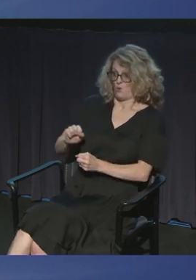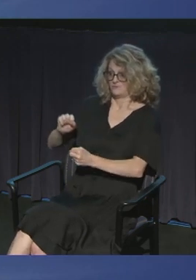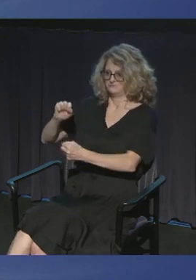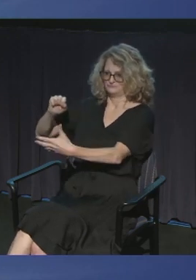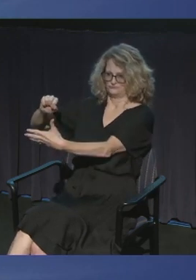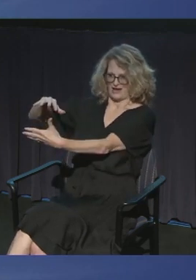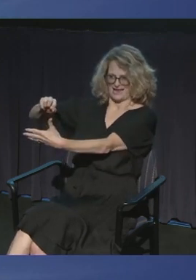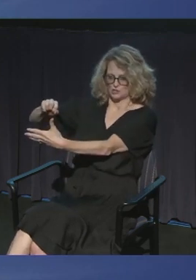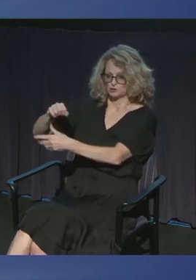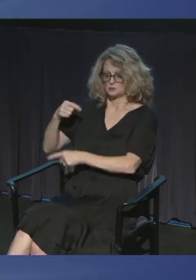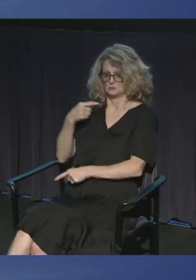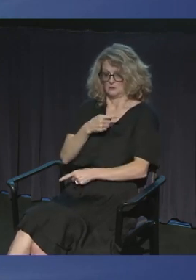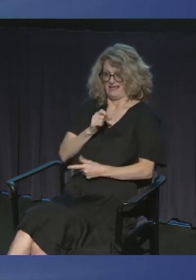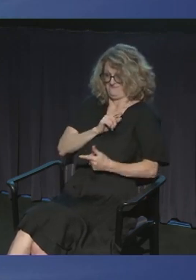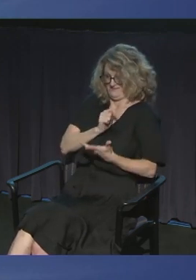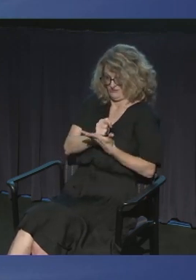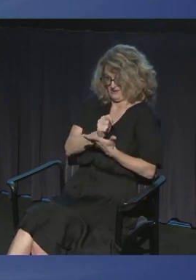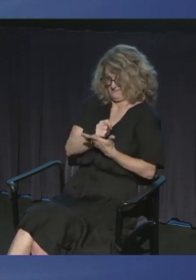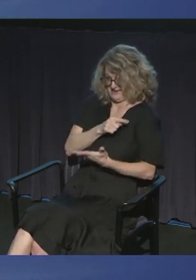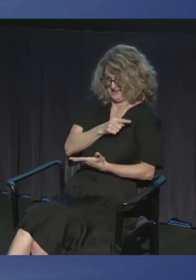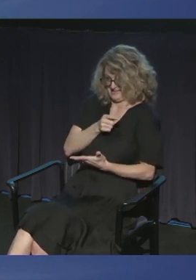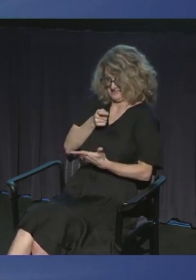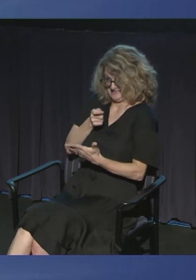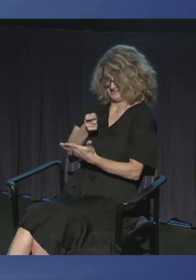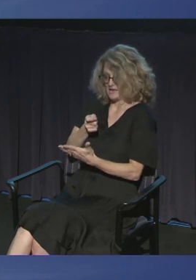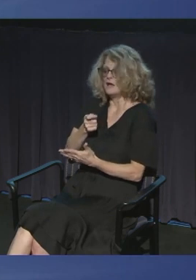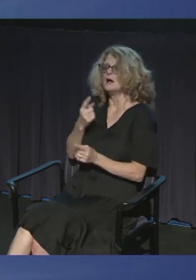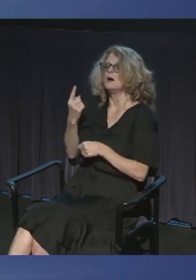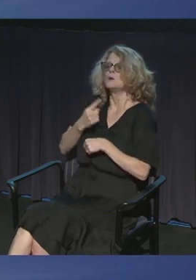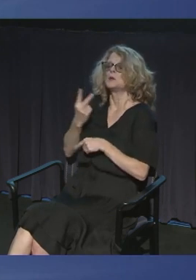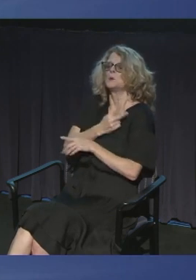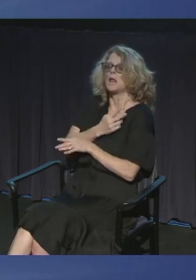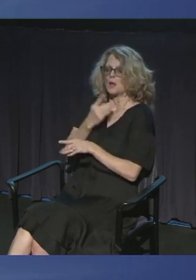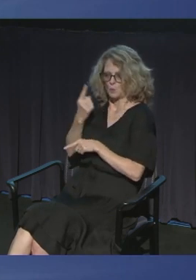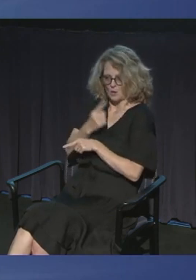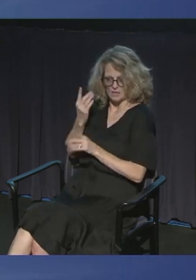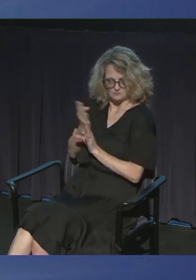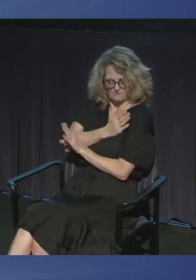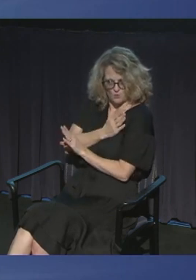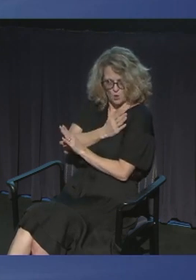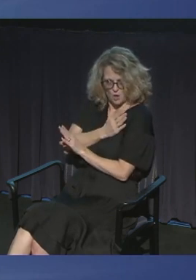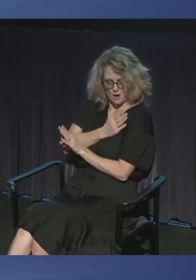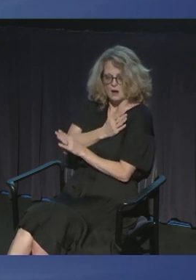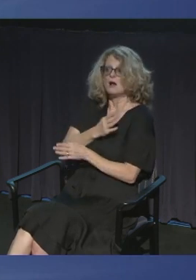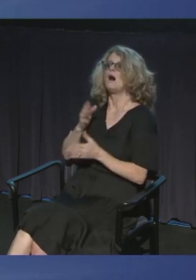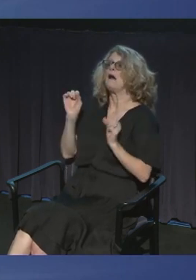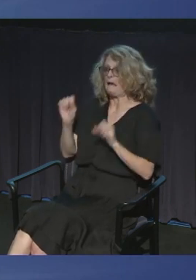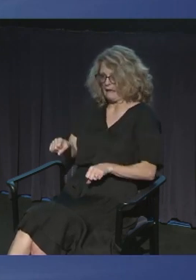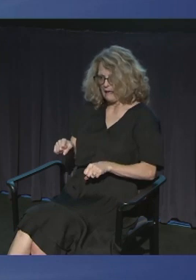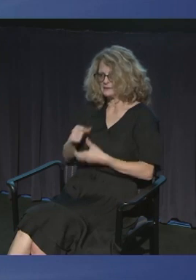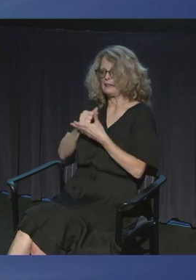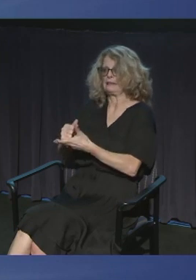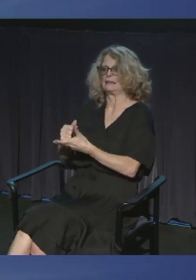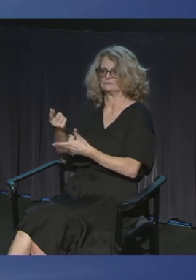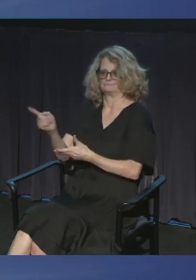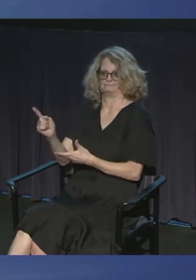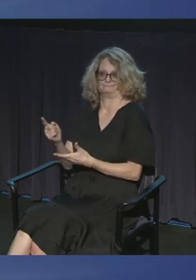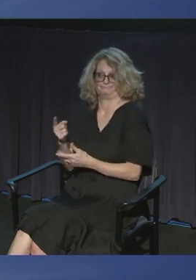THESE TWO WERE ABLE TO REDUCE DISEASE INDEX AND INCREASED SURVIVAL RATES. AND THIS